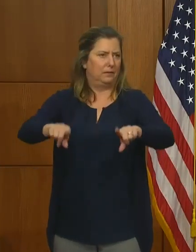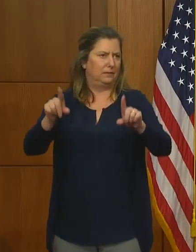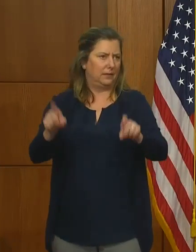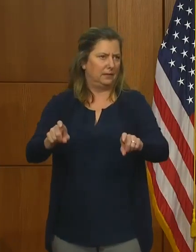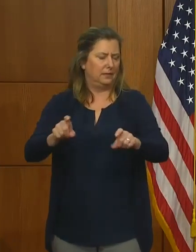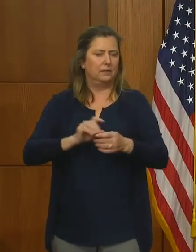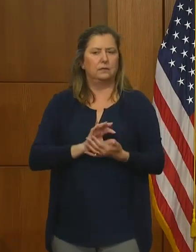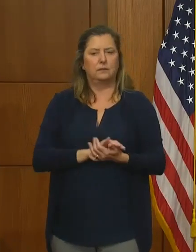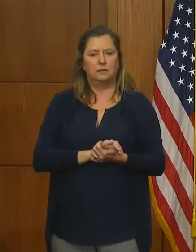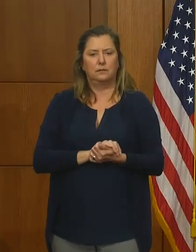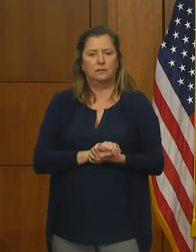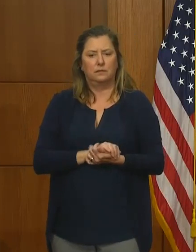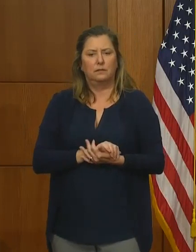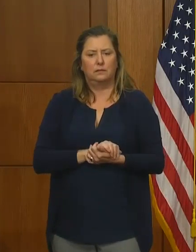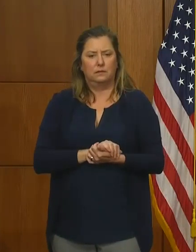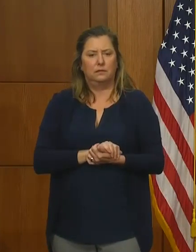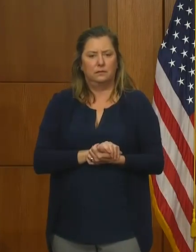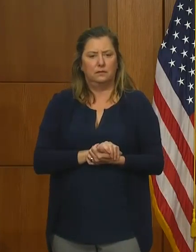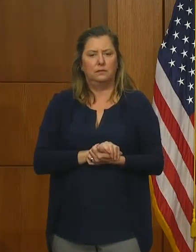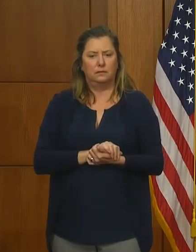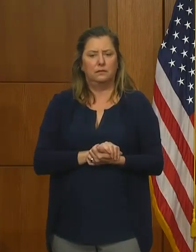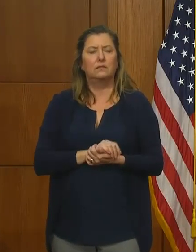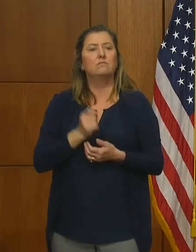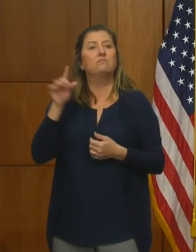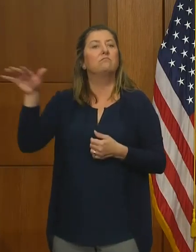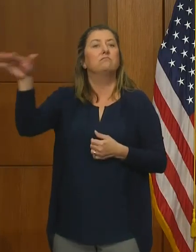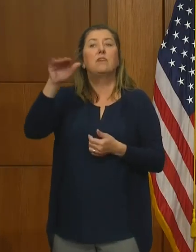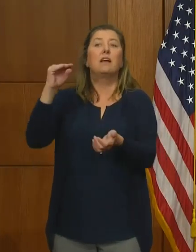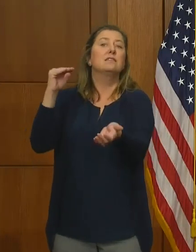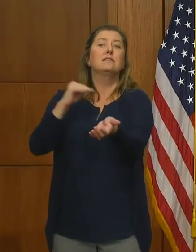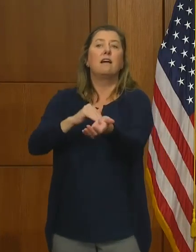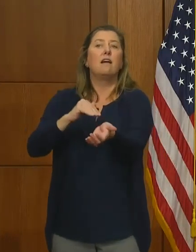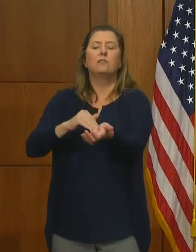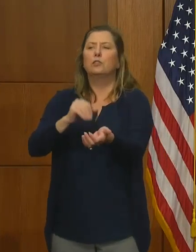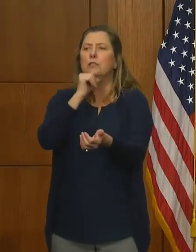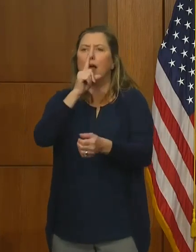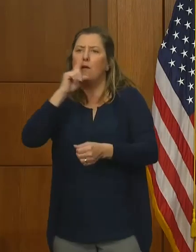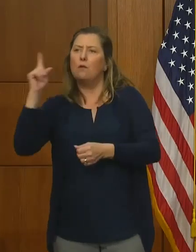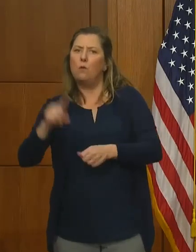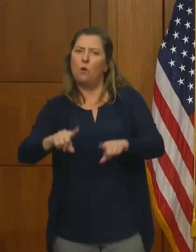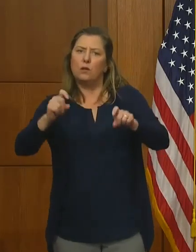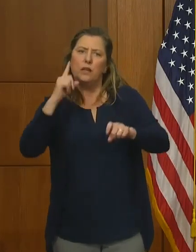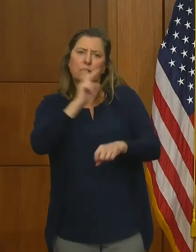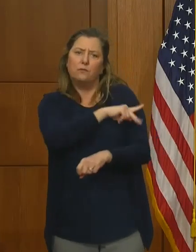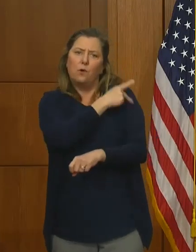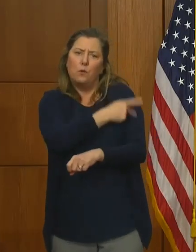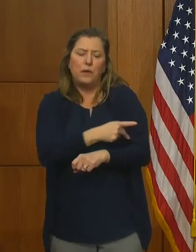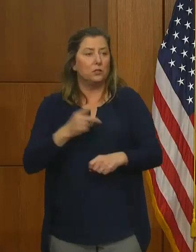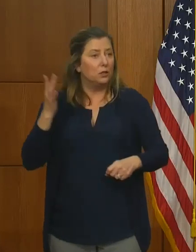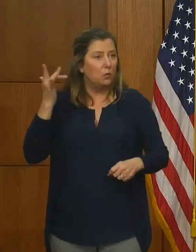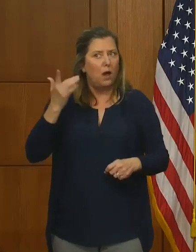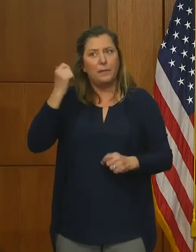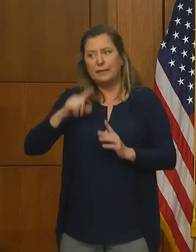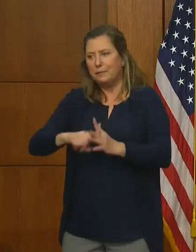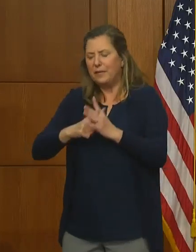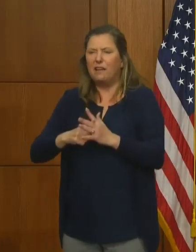WANT TO MAKE ANOTHER POINT ABOUT TESTING. I UNDERSTAND THAT MANY DOCTORS ARE NOT ORDER